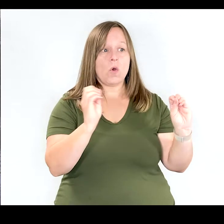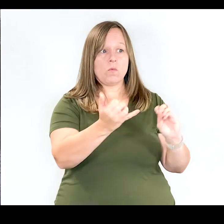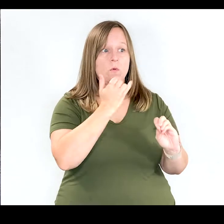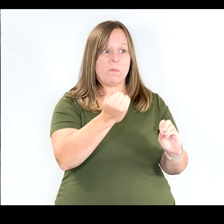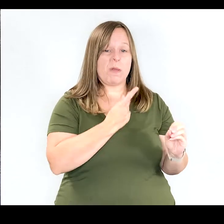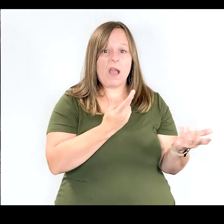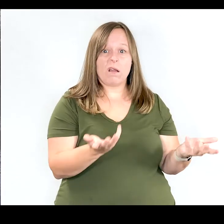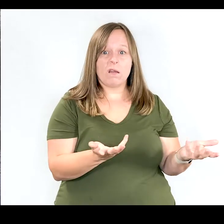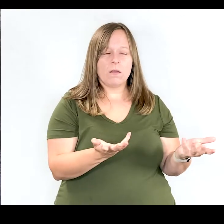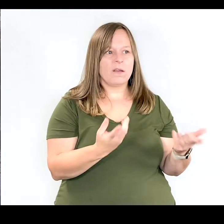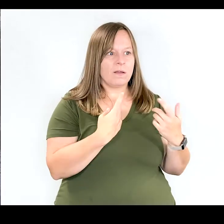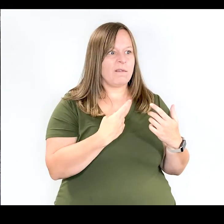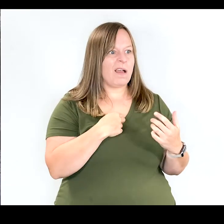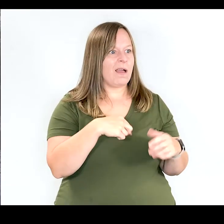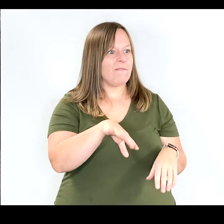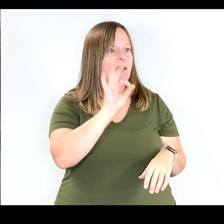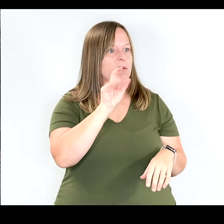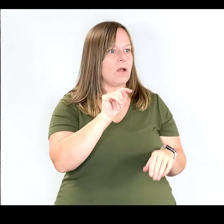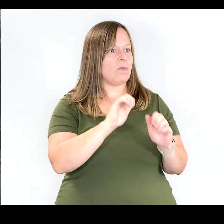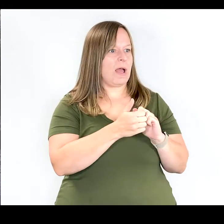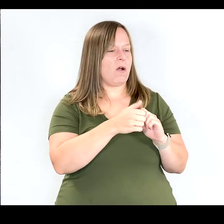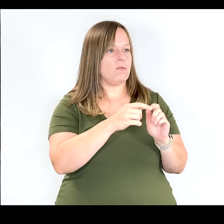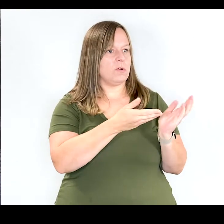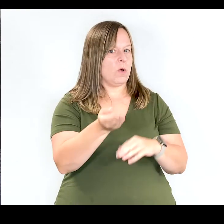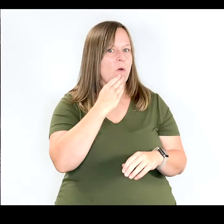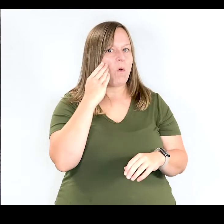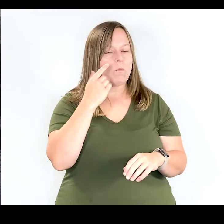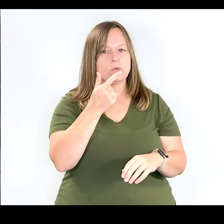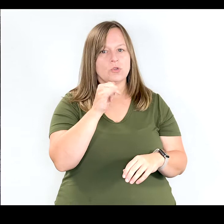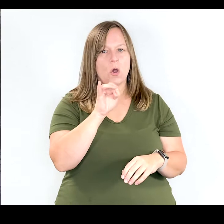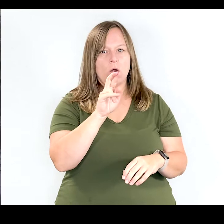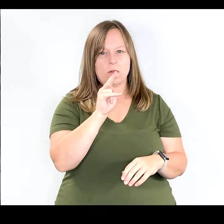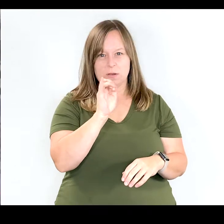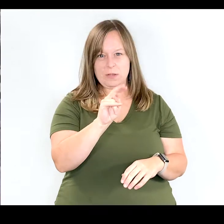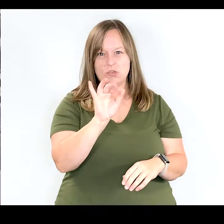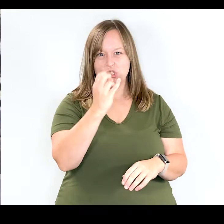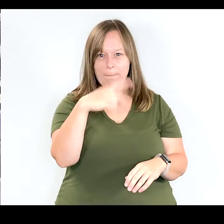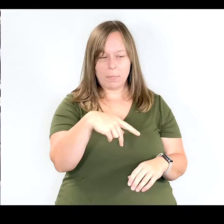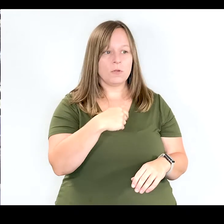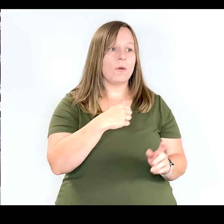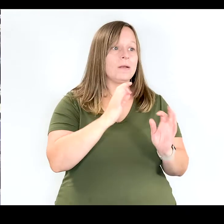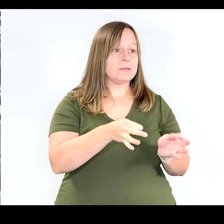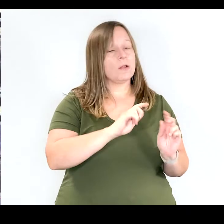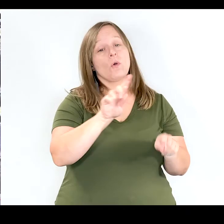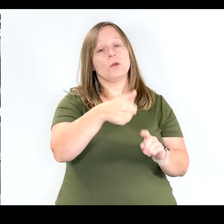Nobody would call me. So I find out the only way to get my mom home was guardianship. So I decided to go to another lawyer.